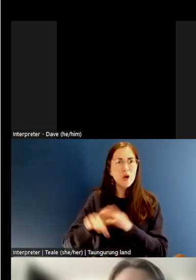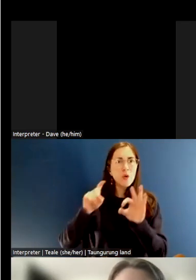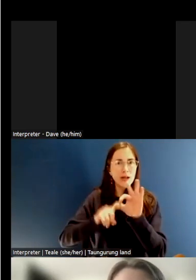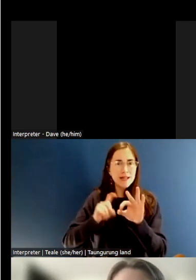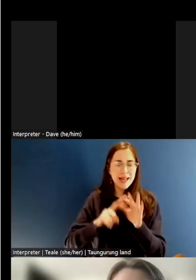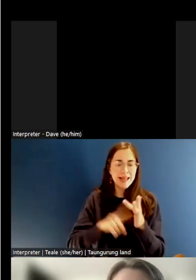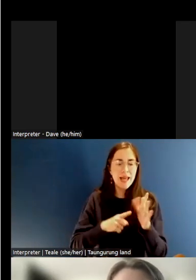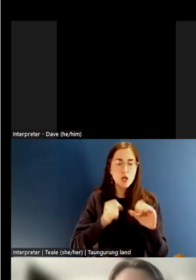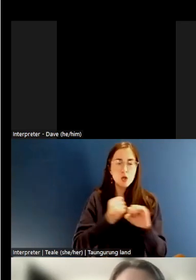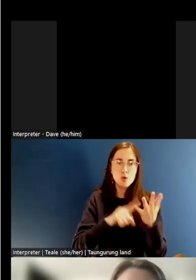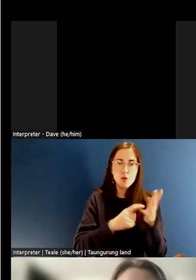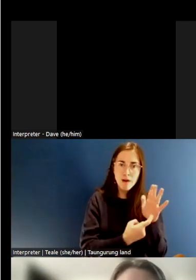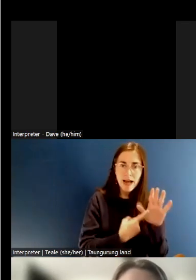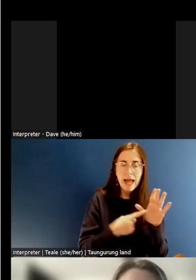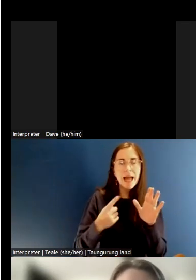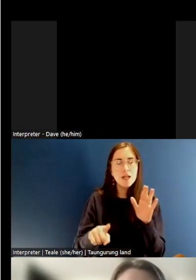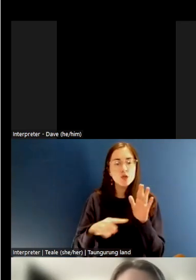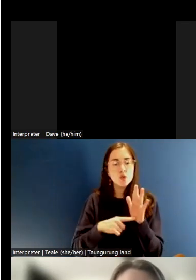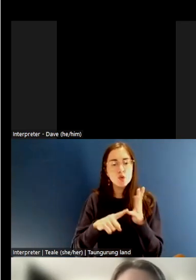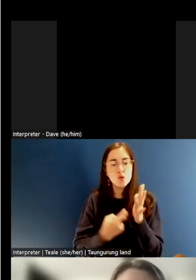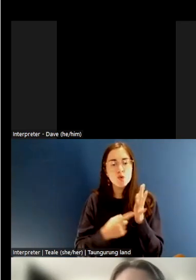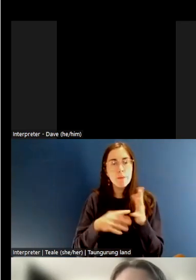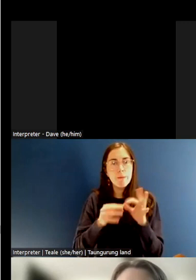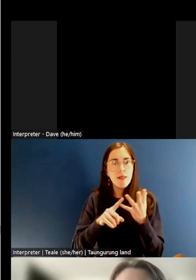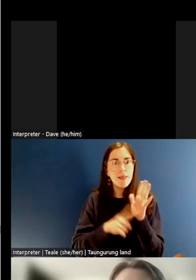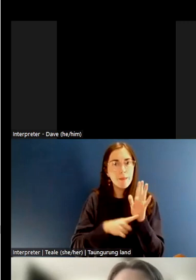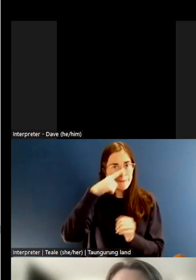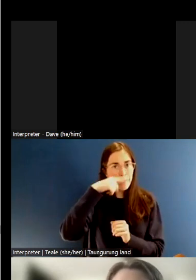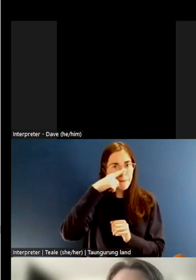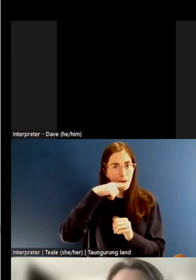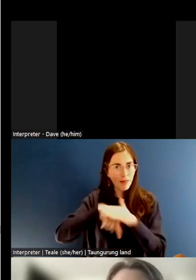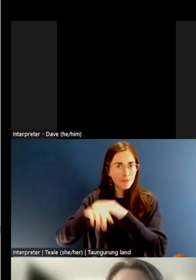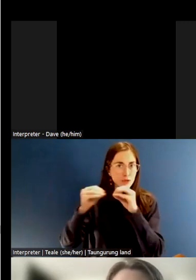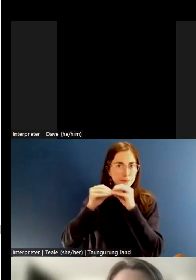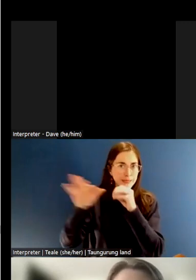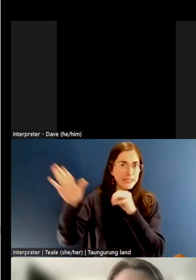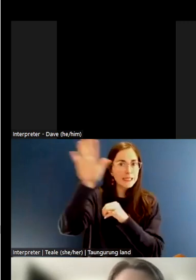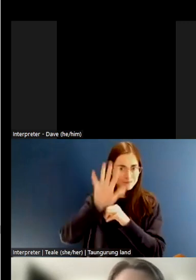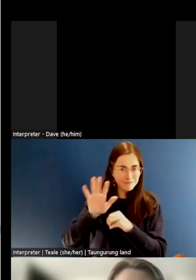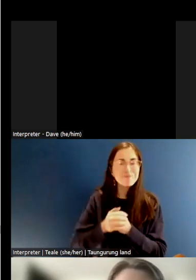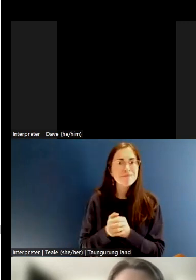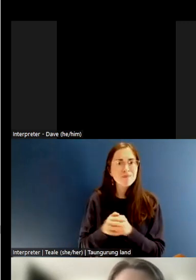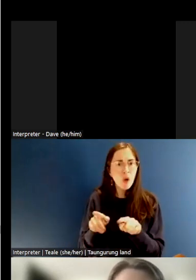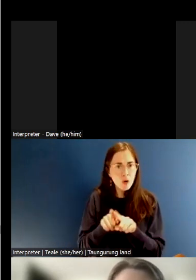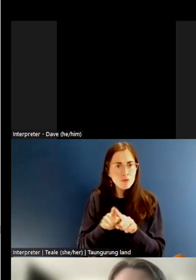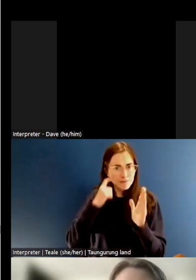And I'd like to pay respects to all the country where everyone else is dialling in from today.